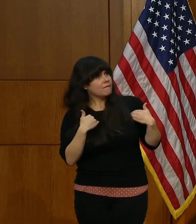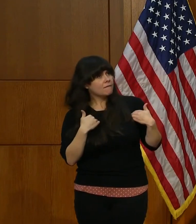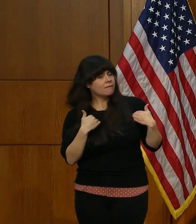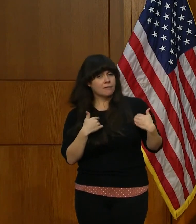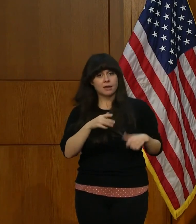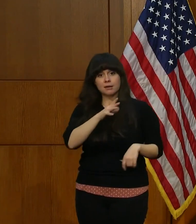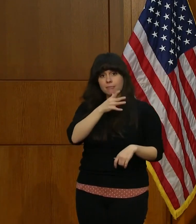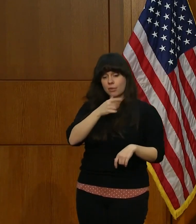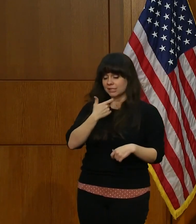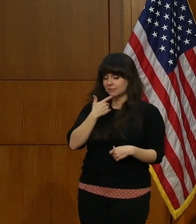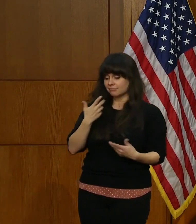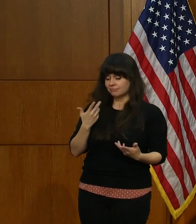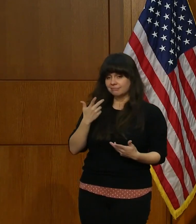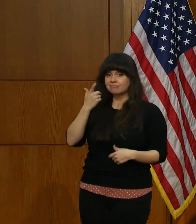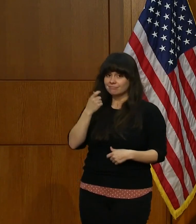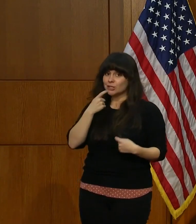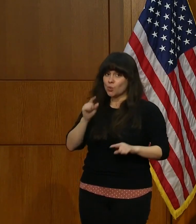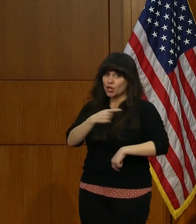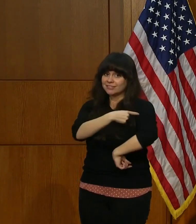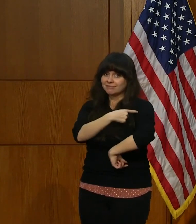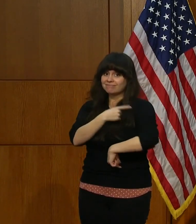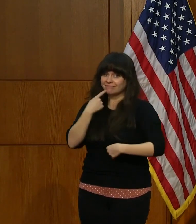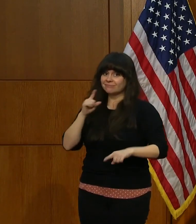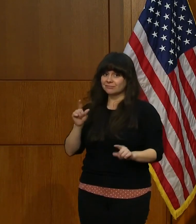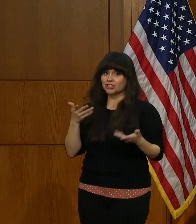HOW COME I DON'T HAVE ONE? THE